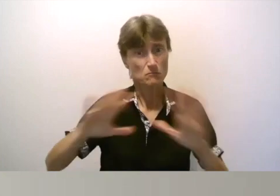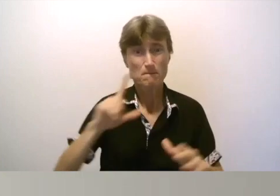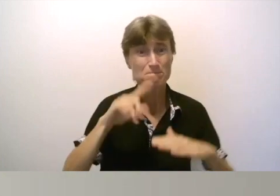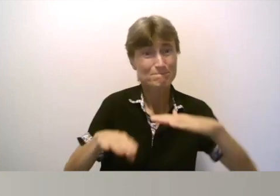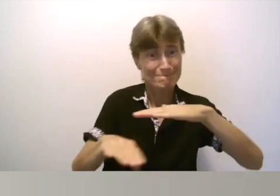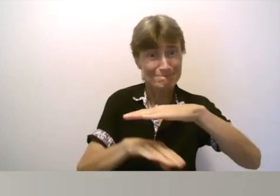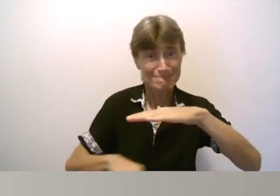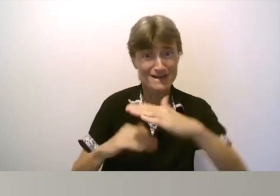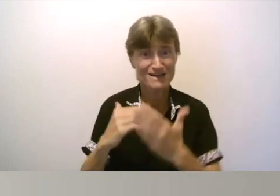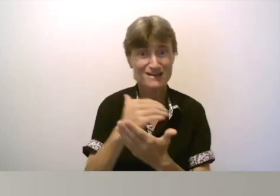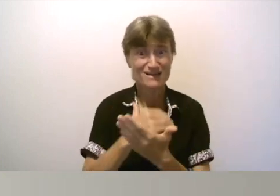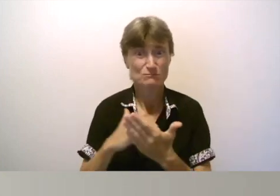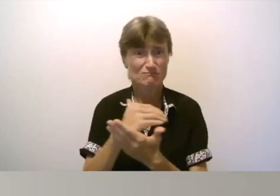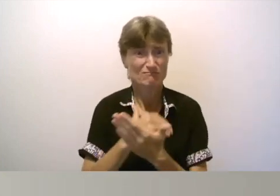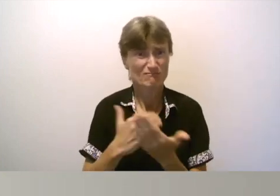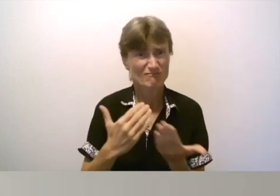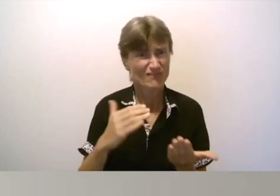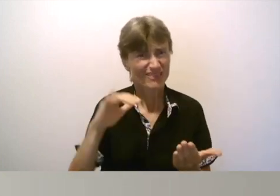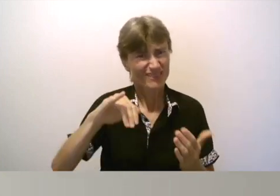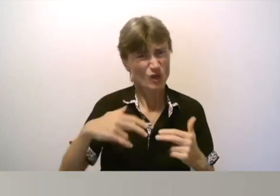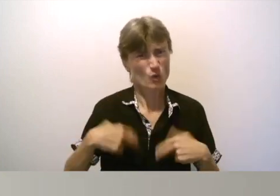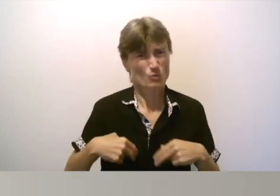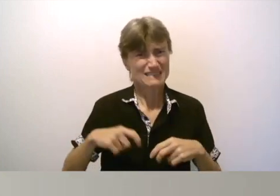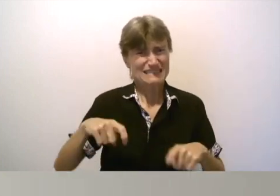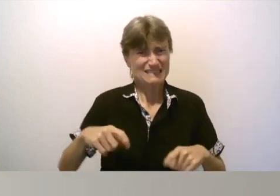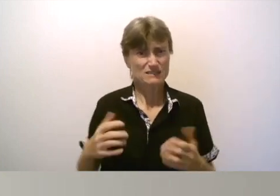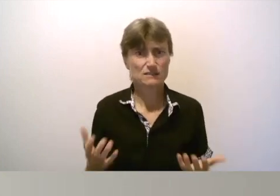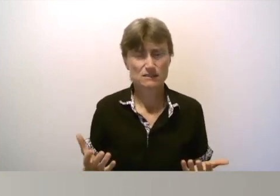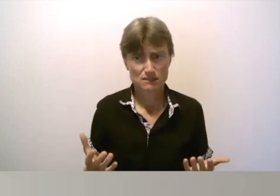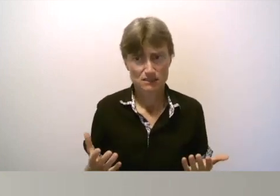dignity and when you see these uh 10